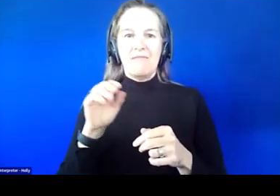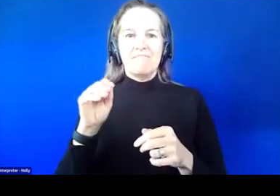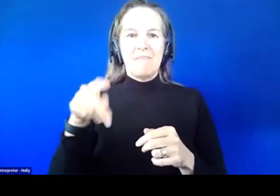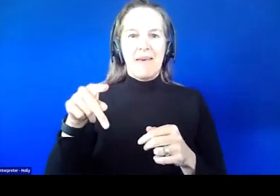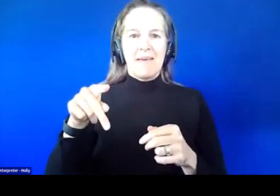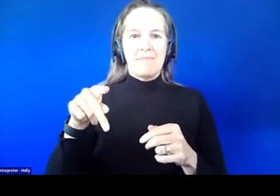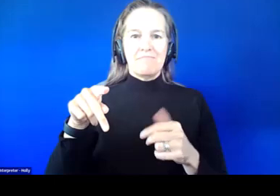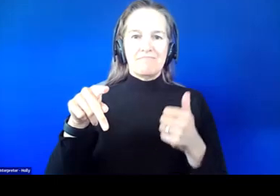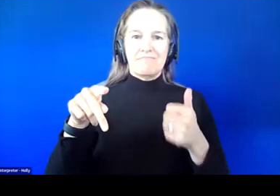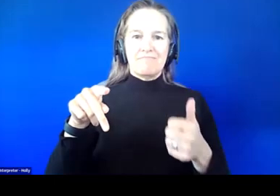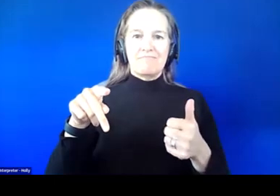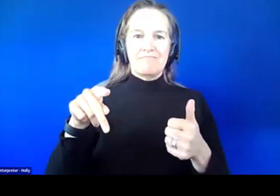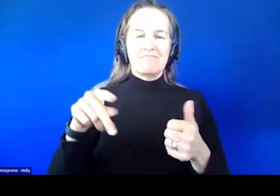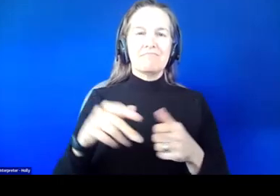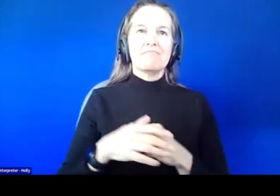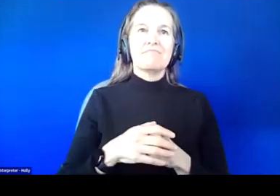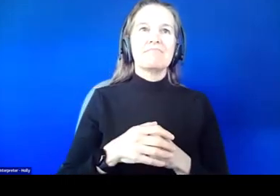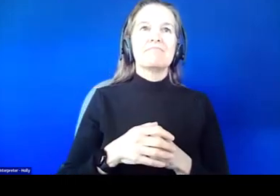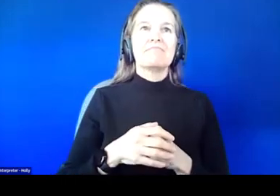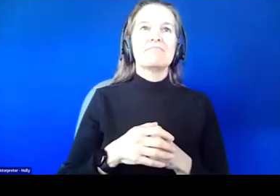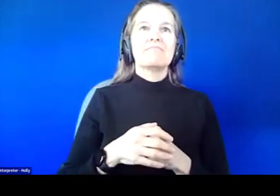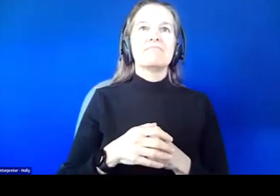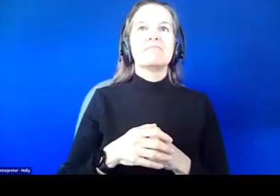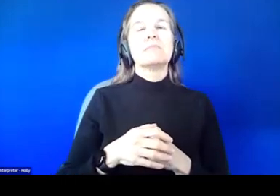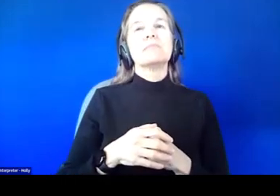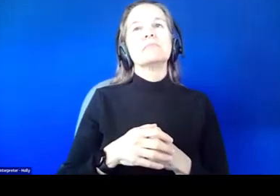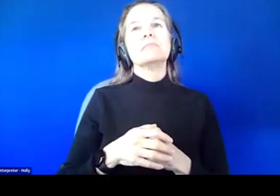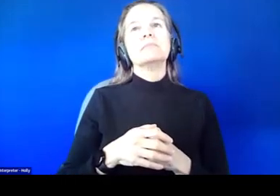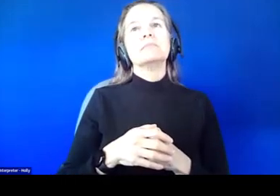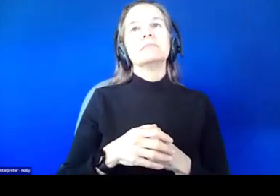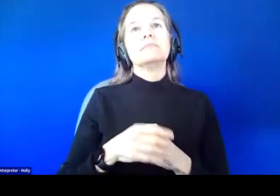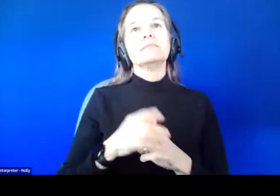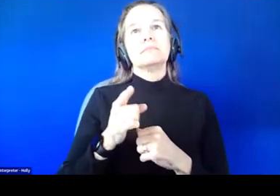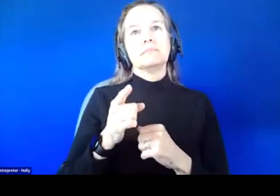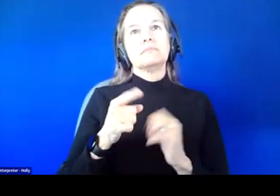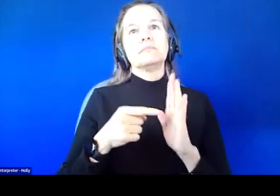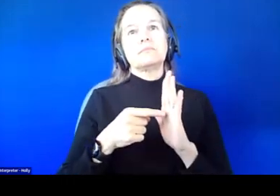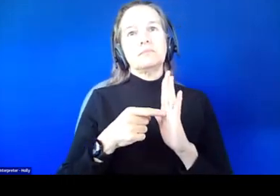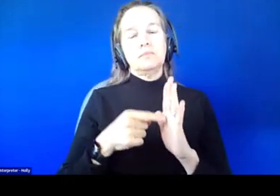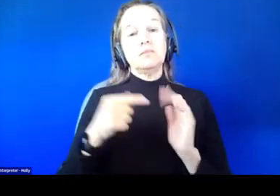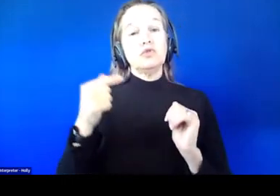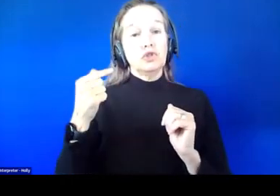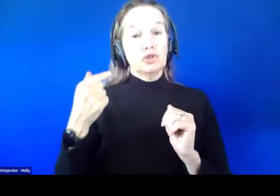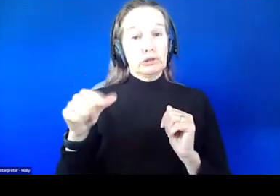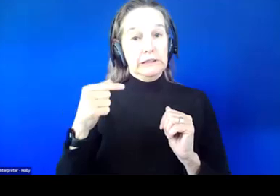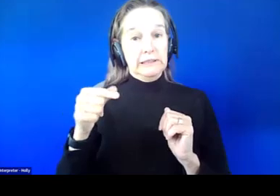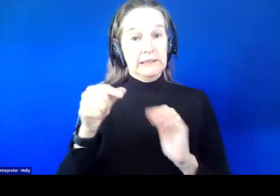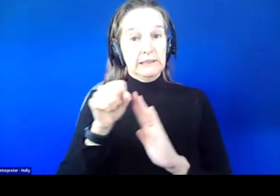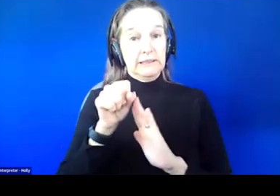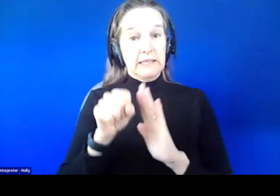it shows us the states shaded in green have active